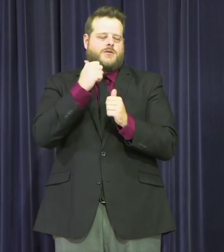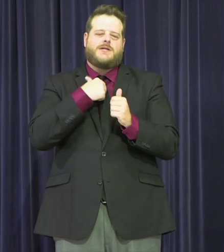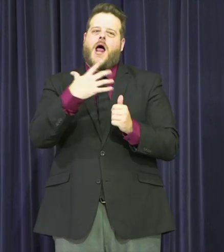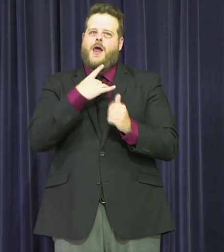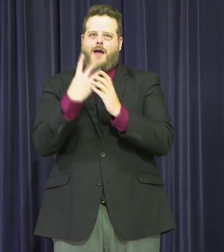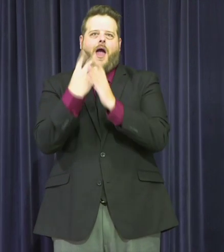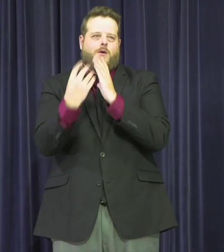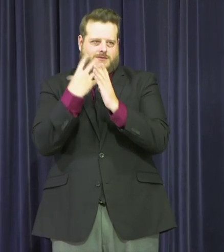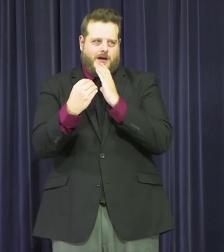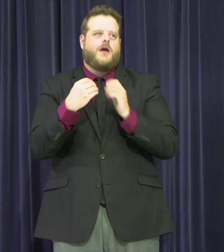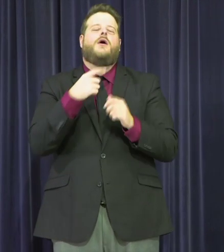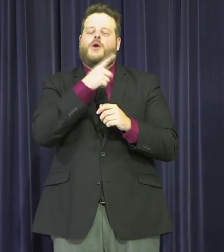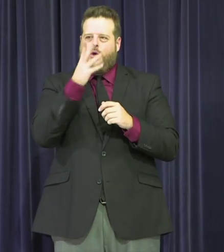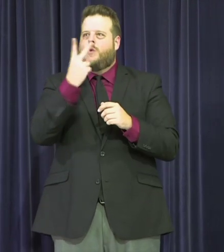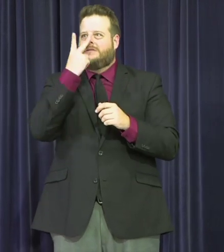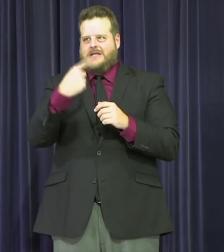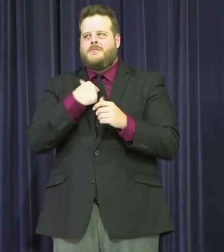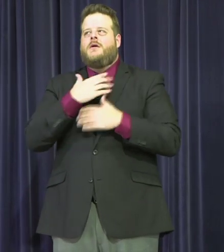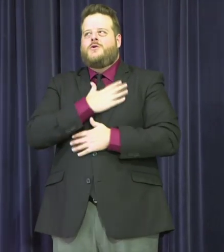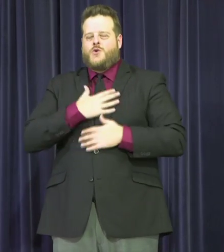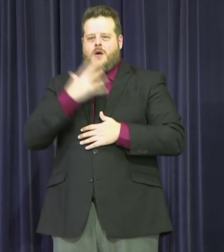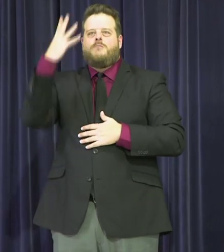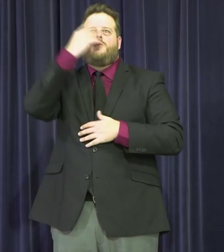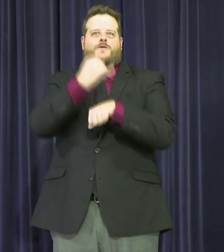So you will see me enjoy this beautiful campus.